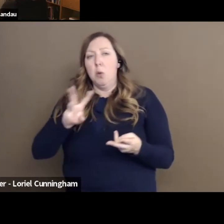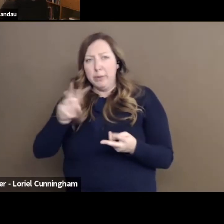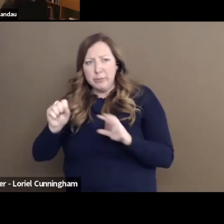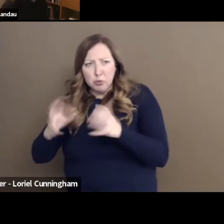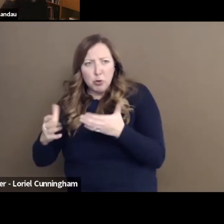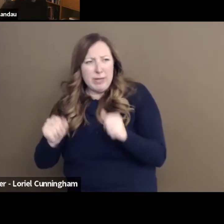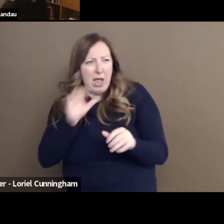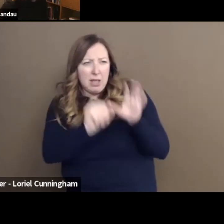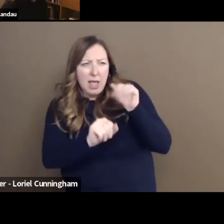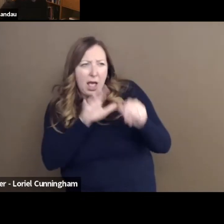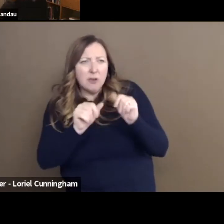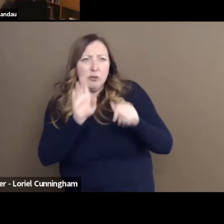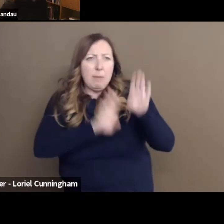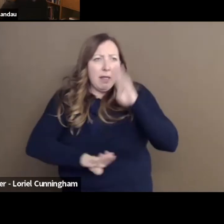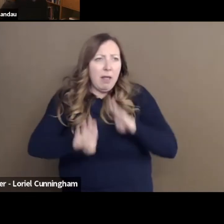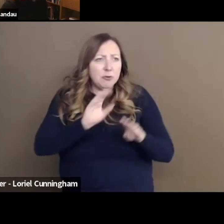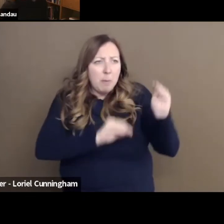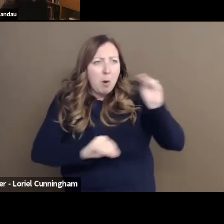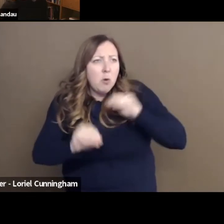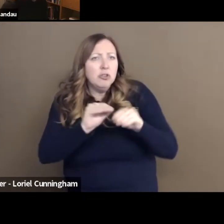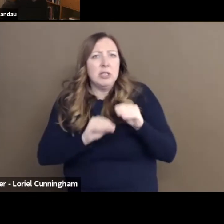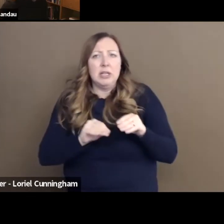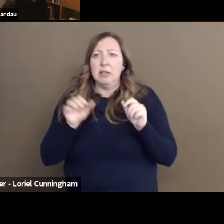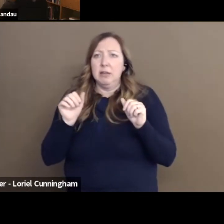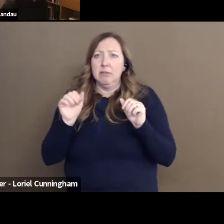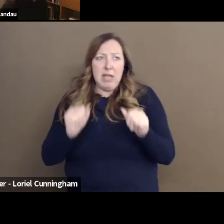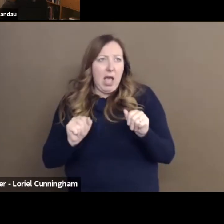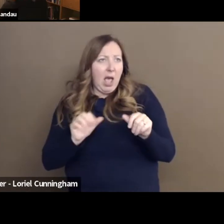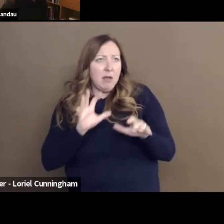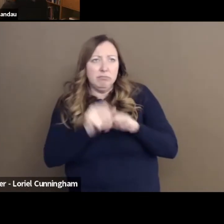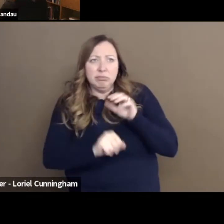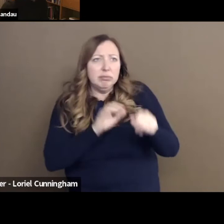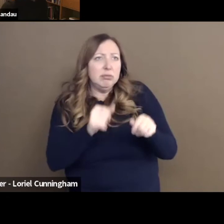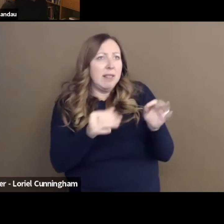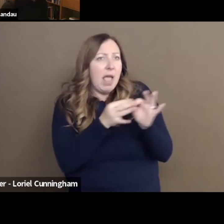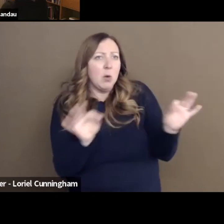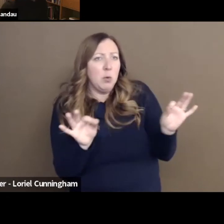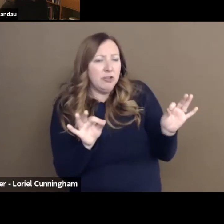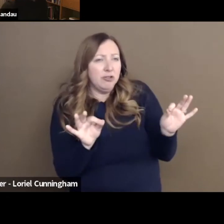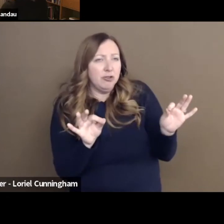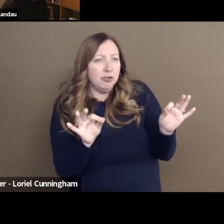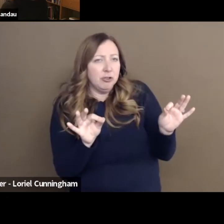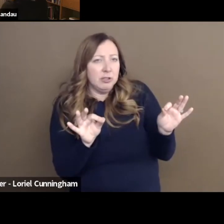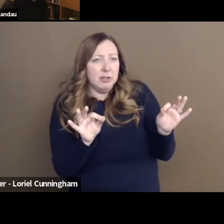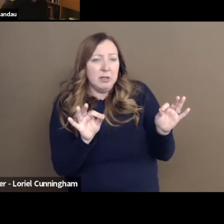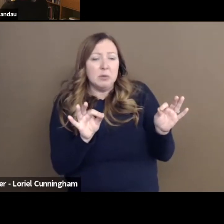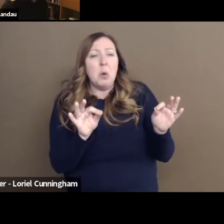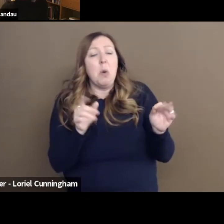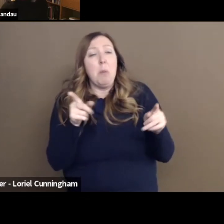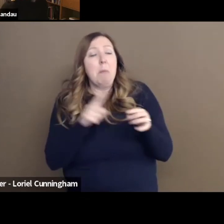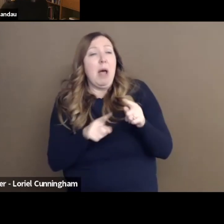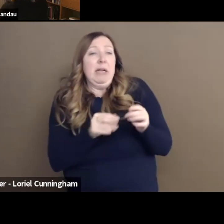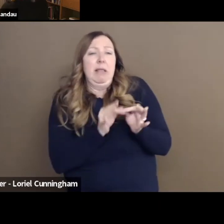of language and you're way worse you're sort of at the equivalent of